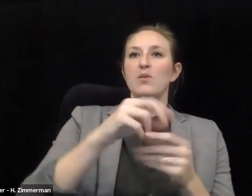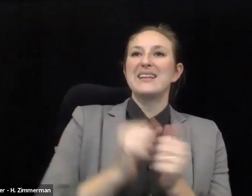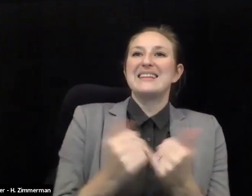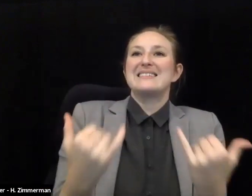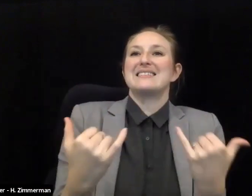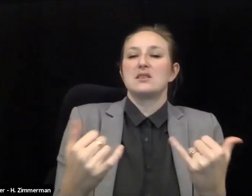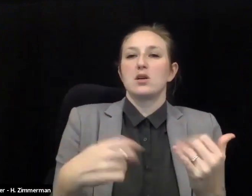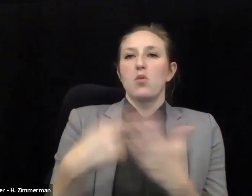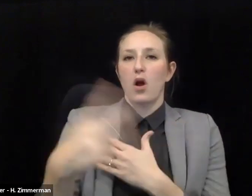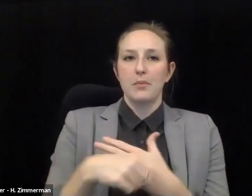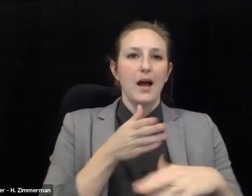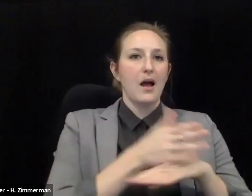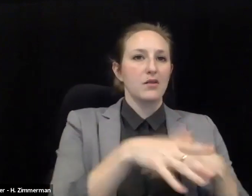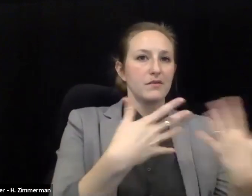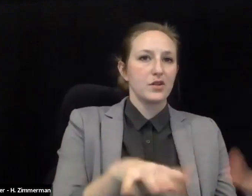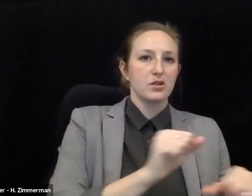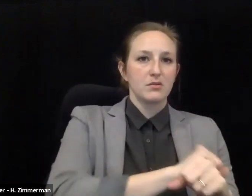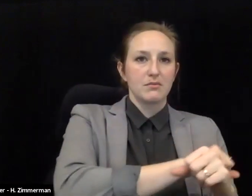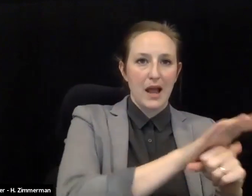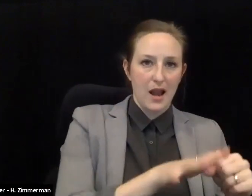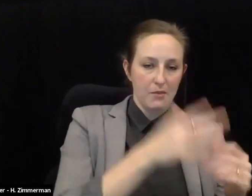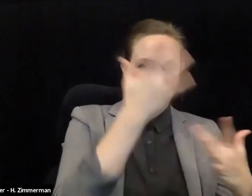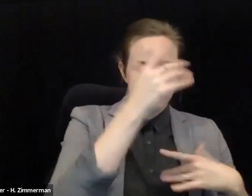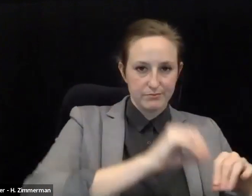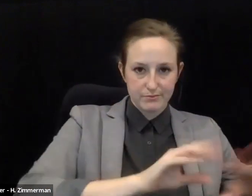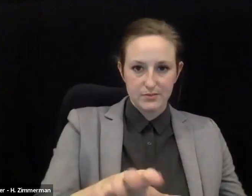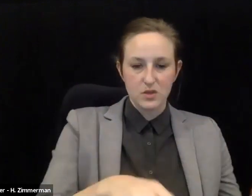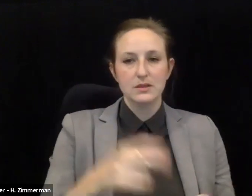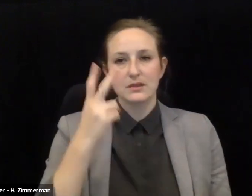after the pandemic will primarily be in person. We've been talking about